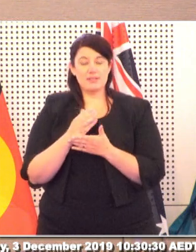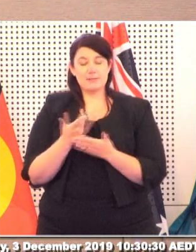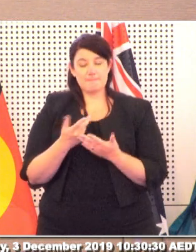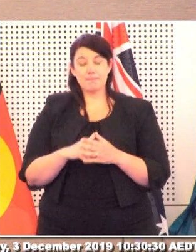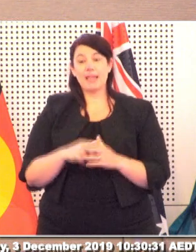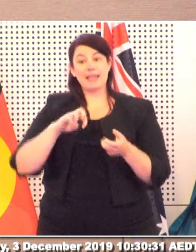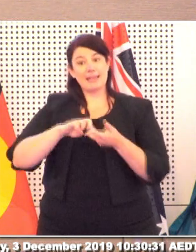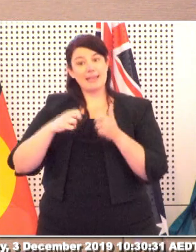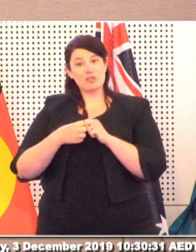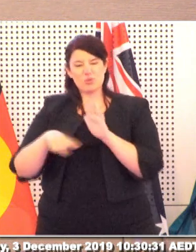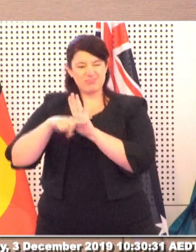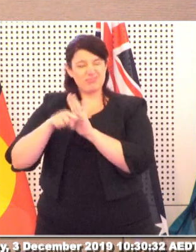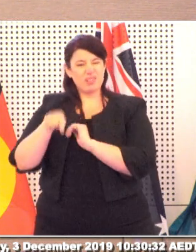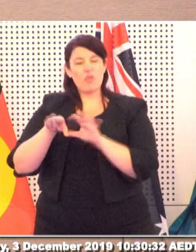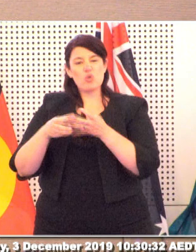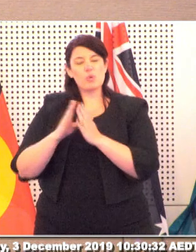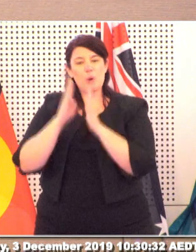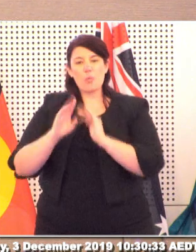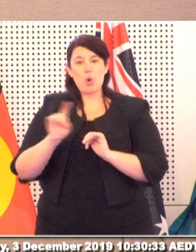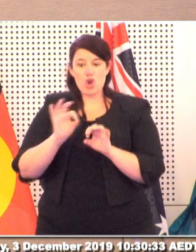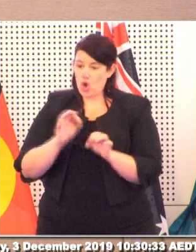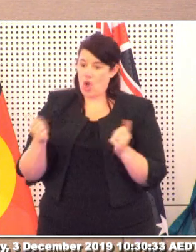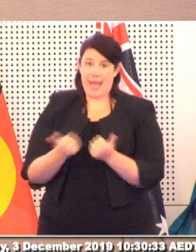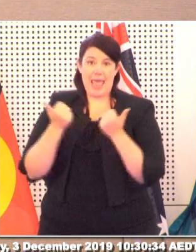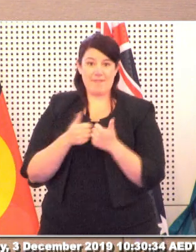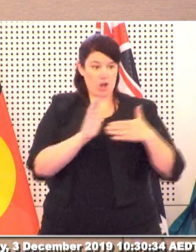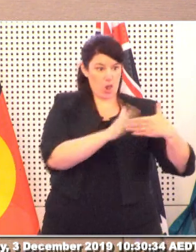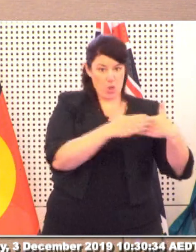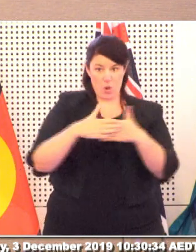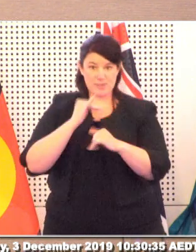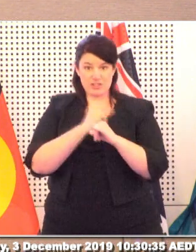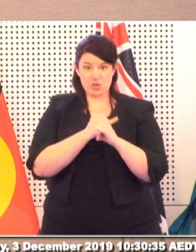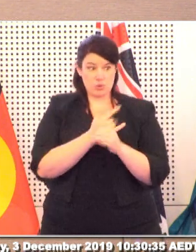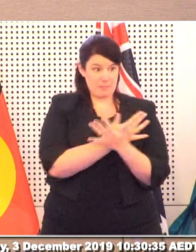There was unmet demand for – for accommodation and support.